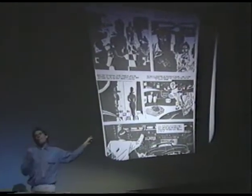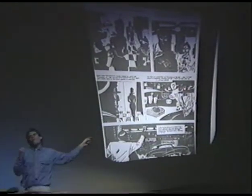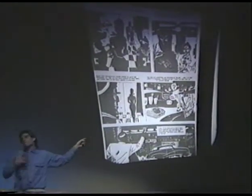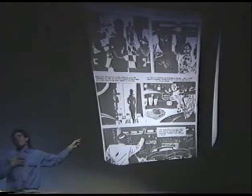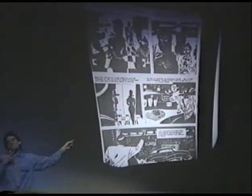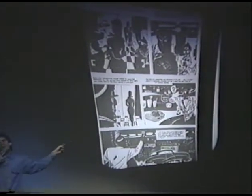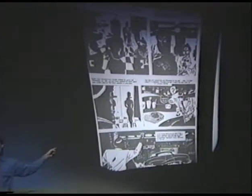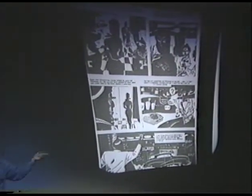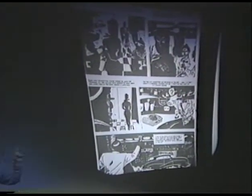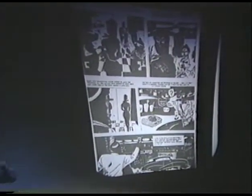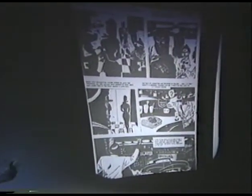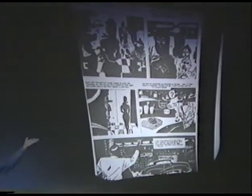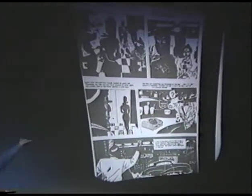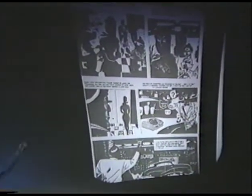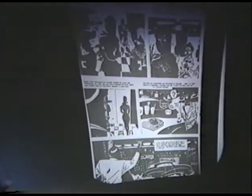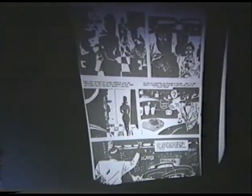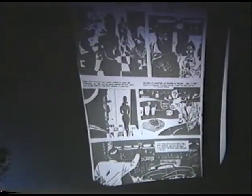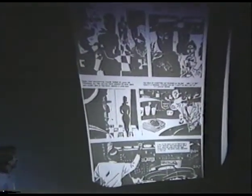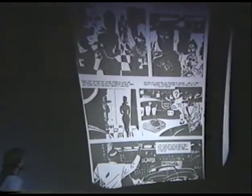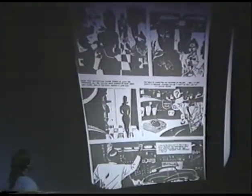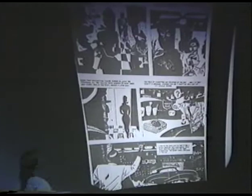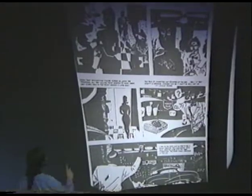I enjoy explaining about this one. It's one of my favorites.